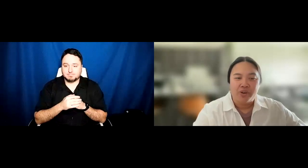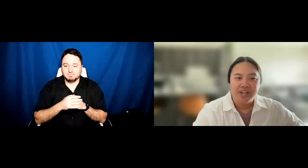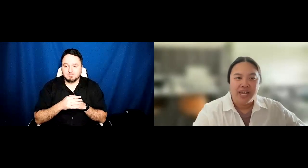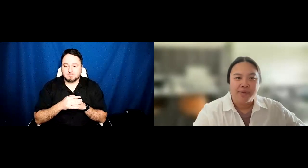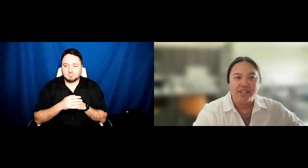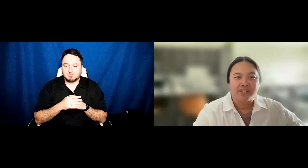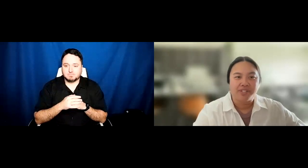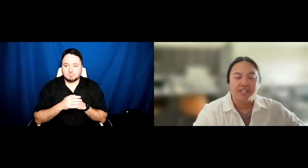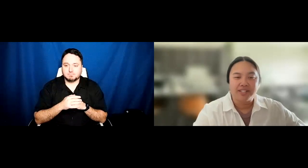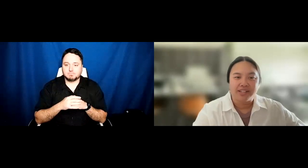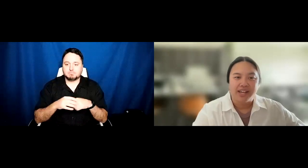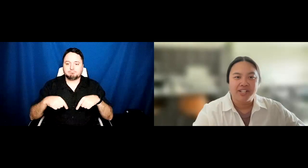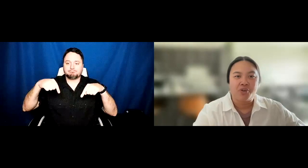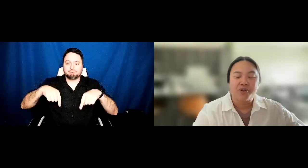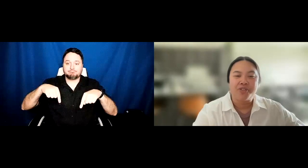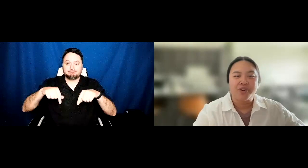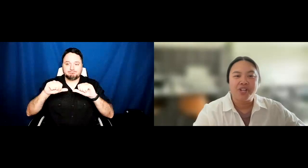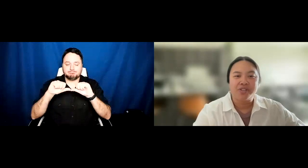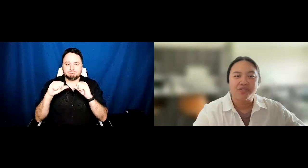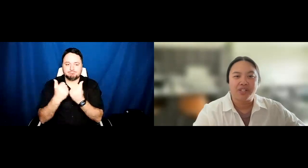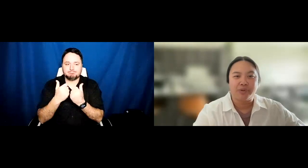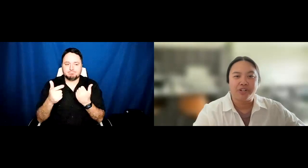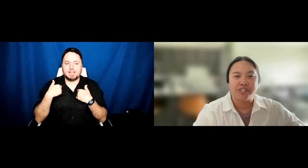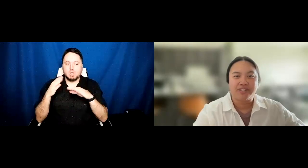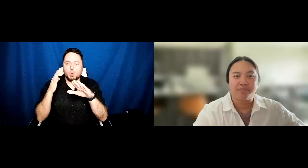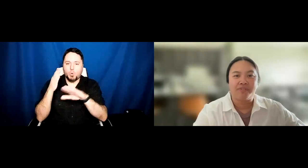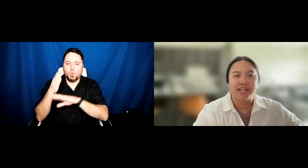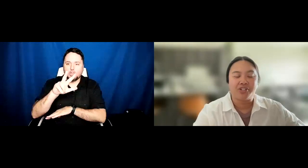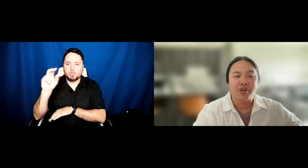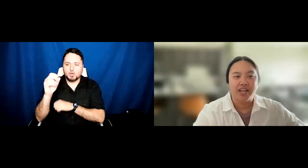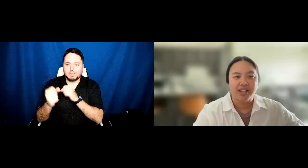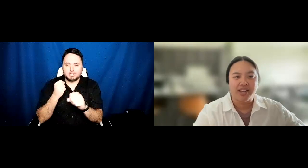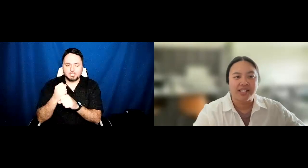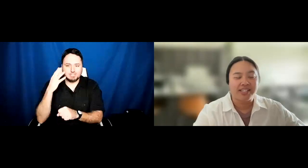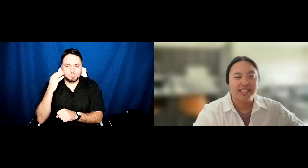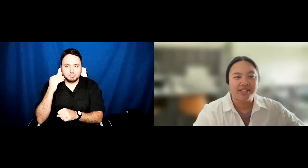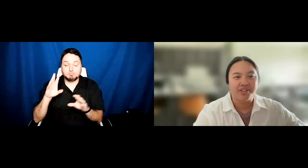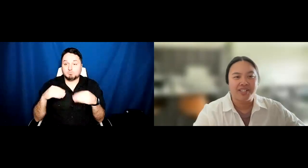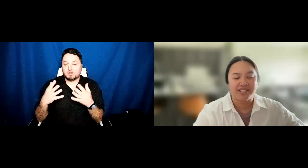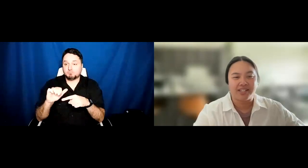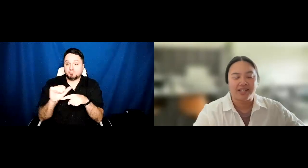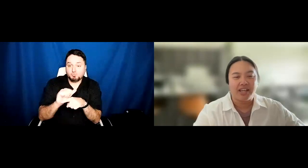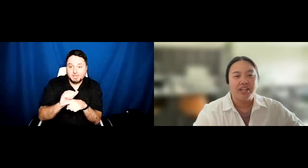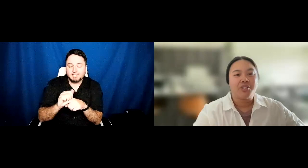Griffin-Hammis Associates has over 30 years of experience providing training and technical assistance